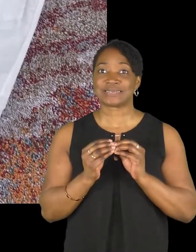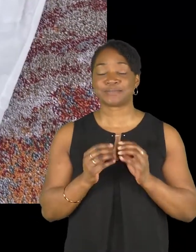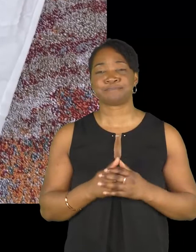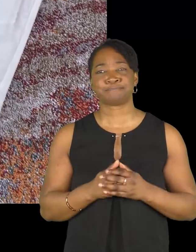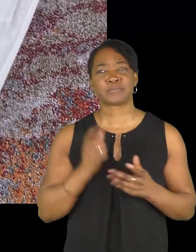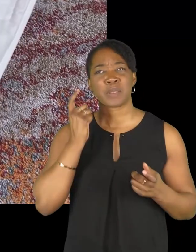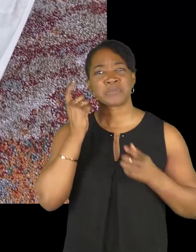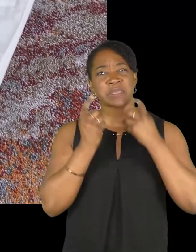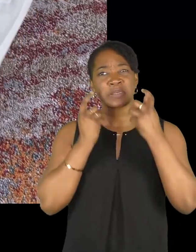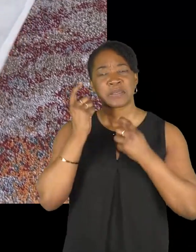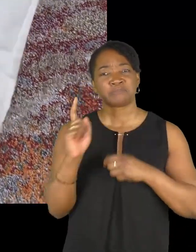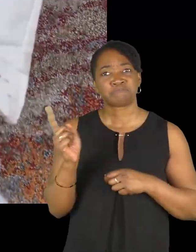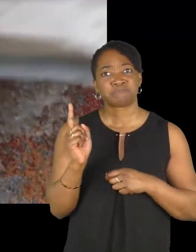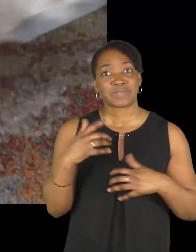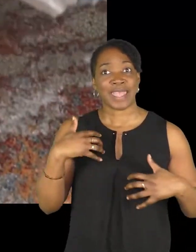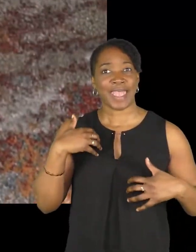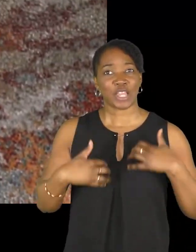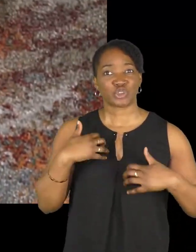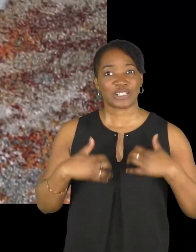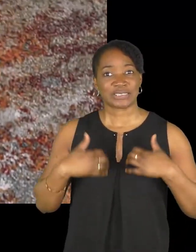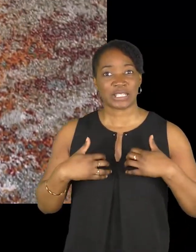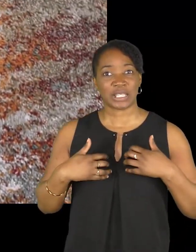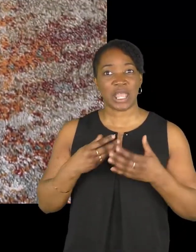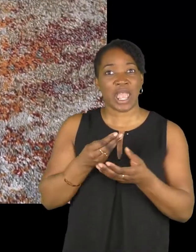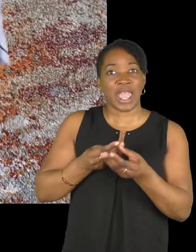thinking through also energetic economies, because I was really interested in